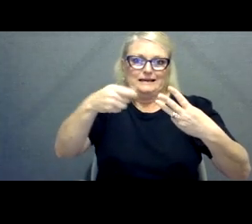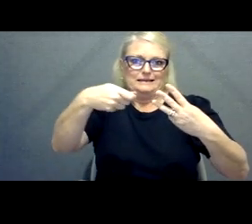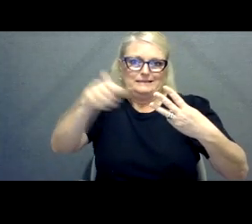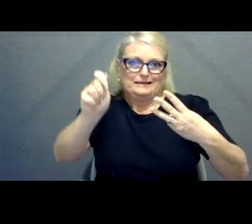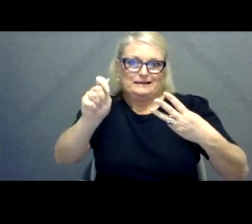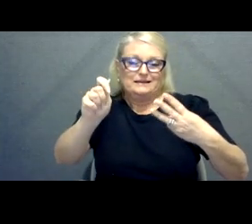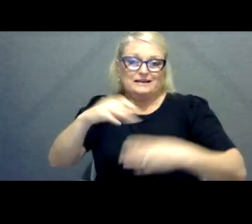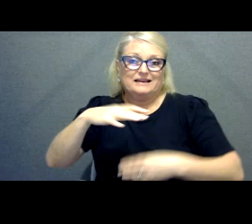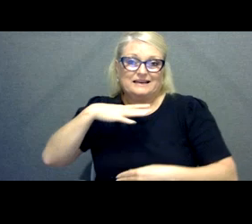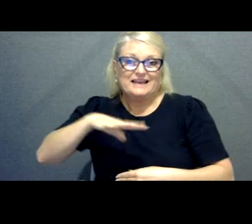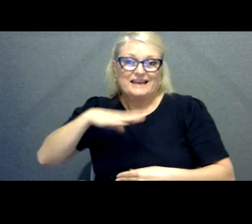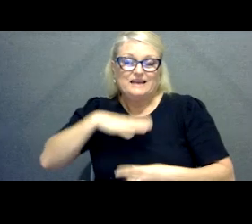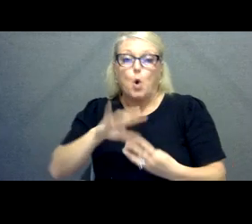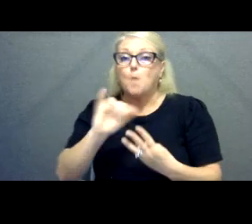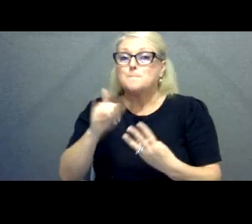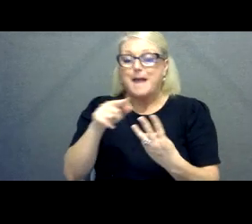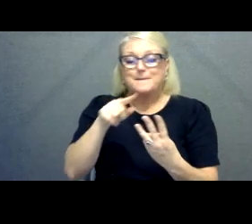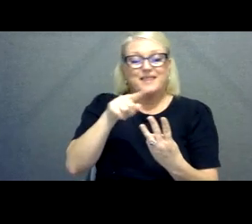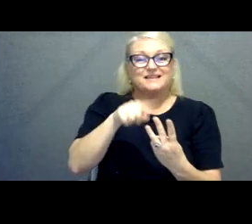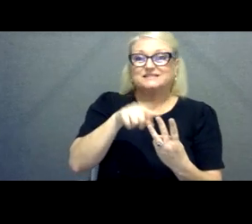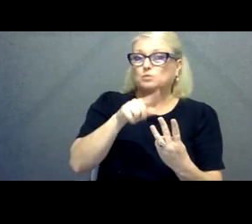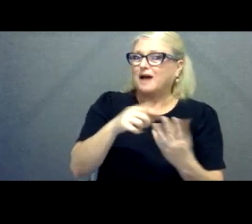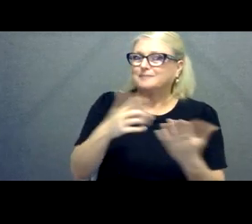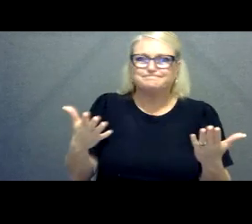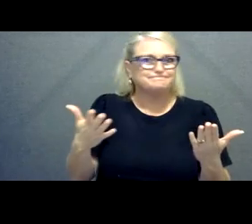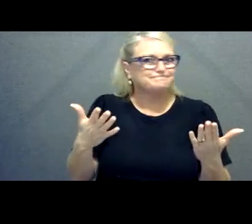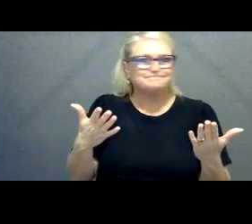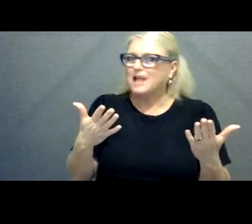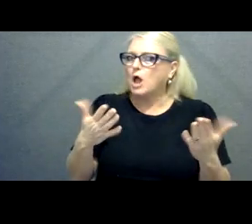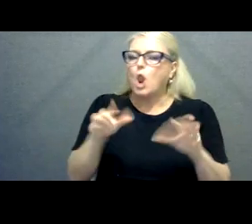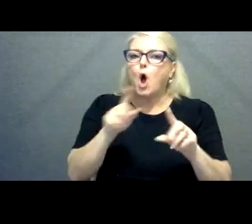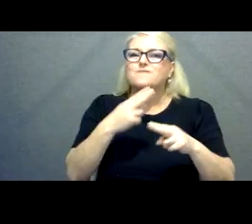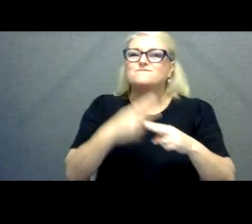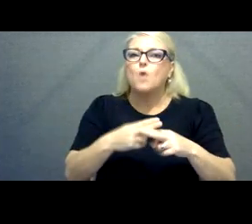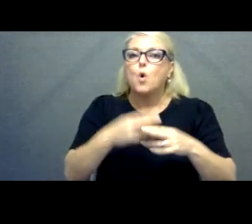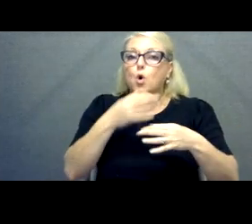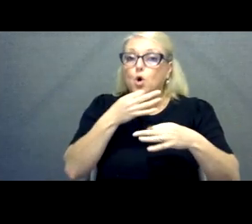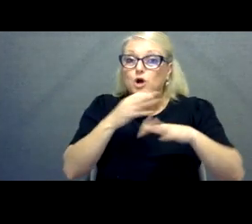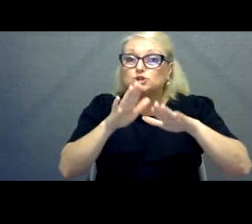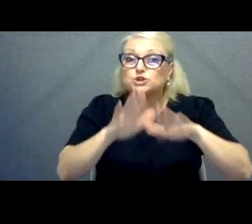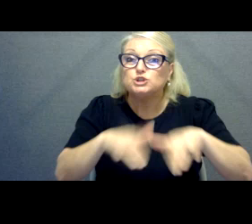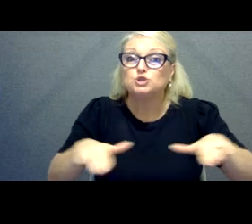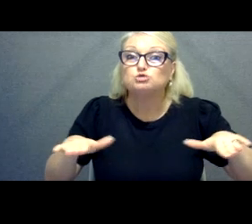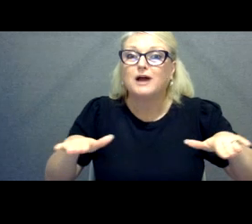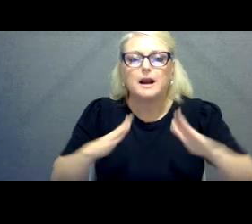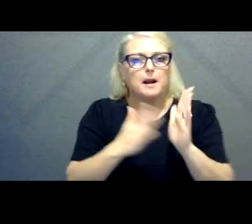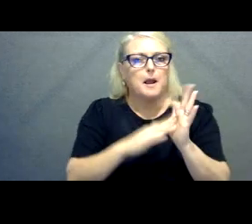might not apply for instance for children the means test doesn't apply so it really depends